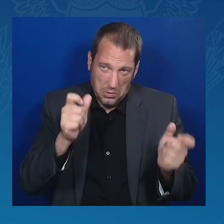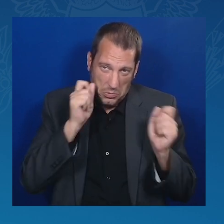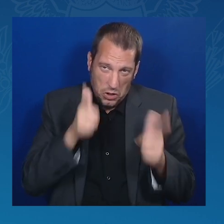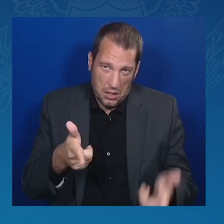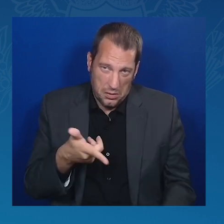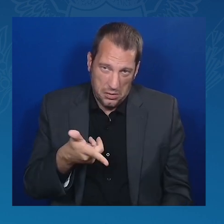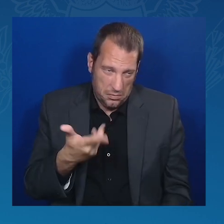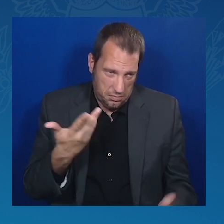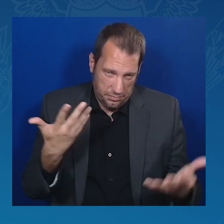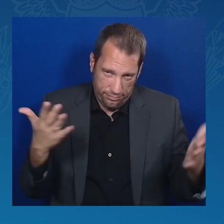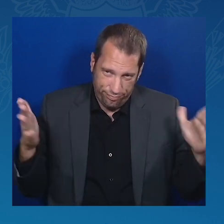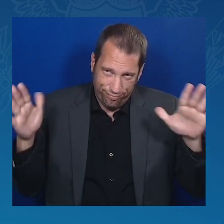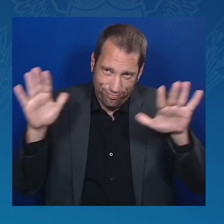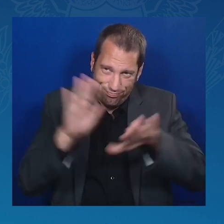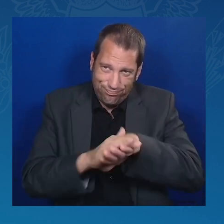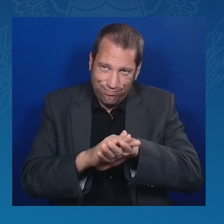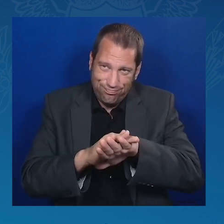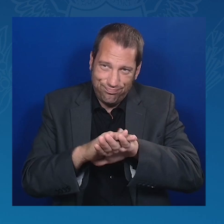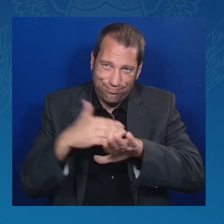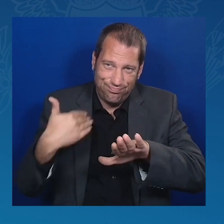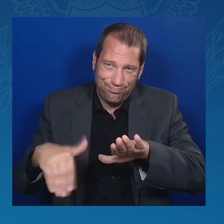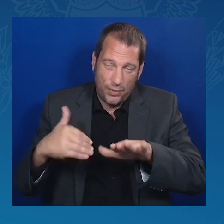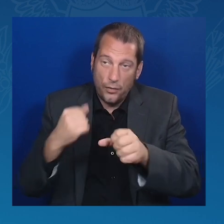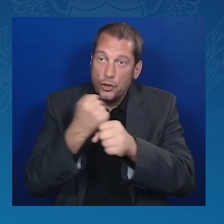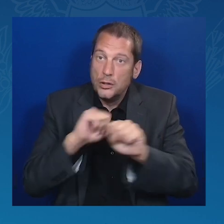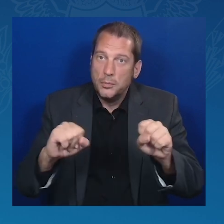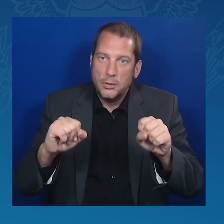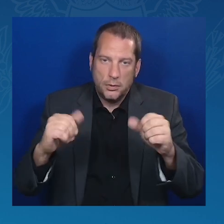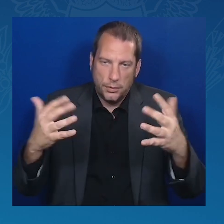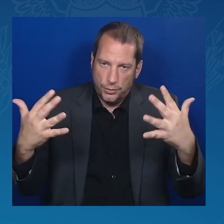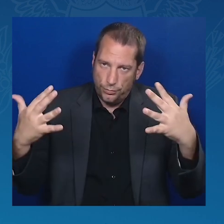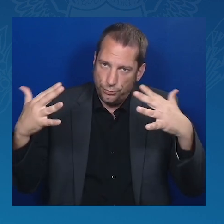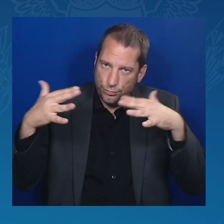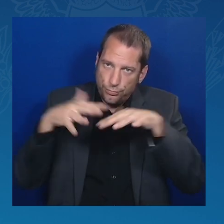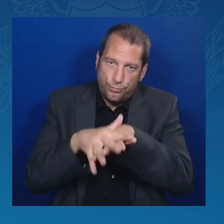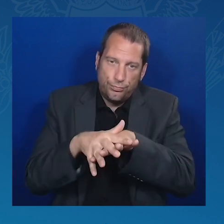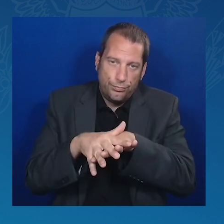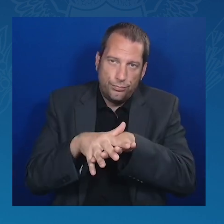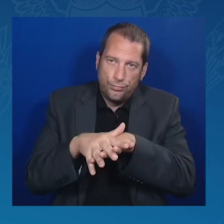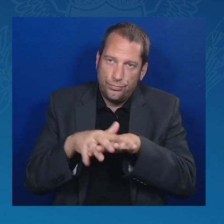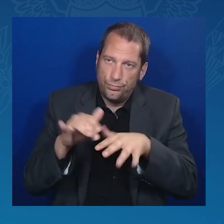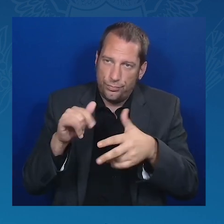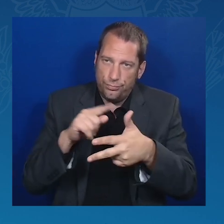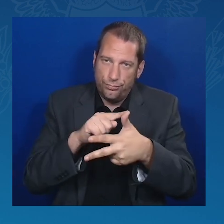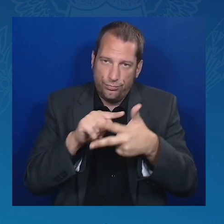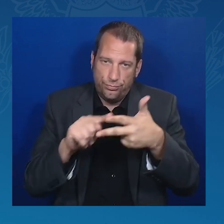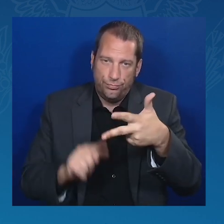And I say that for a number of reasons, including to see the moment of opportunity in the crisis,